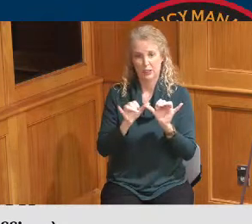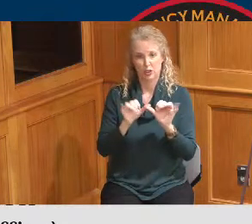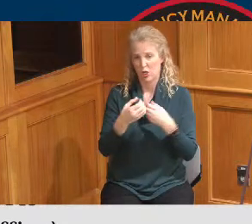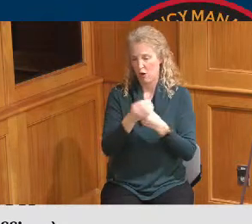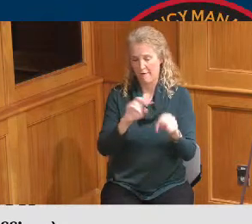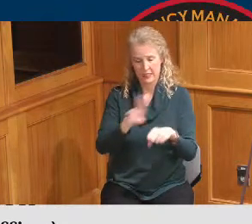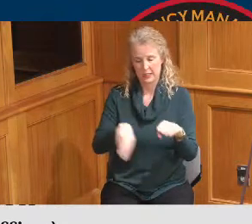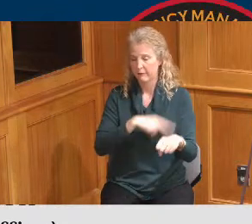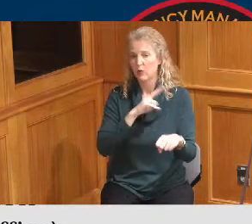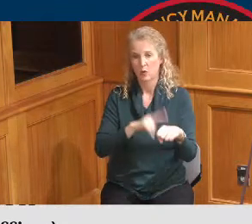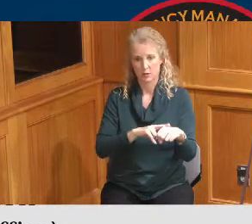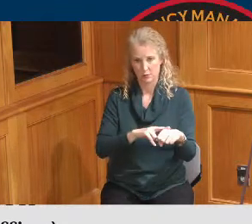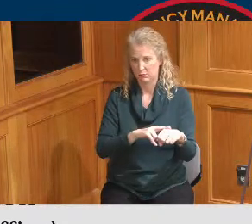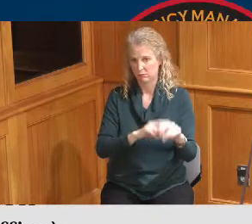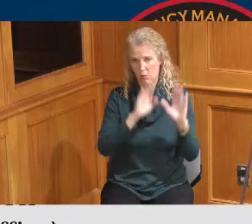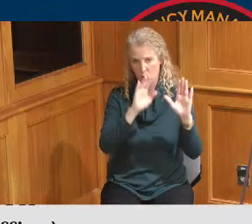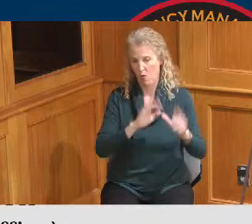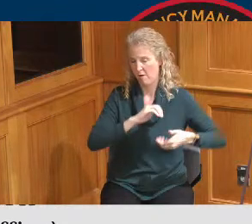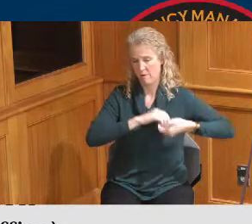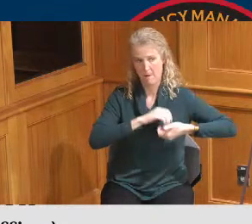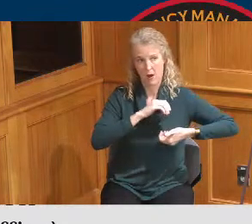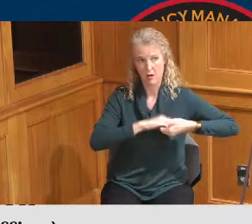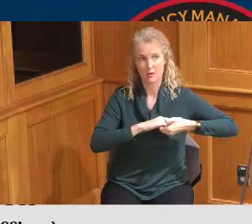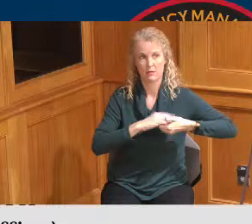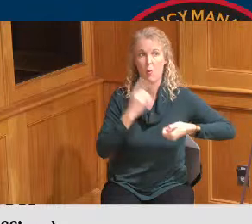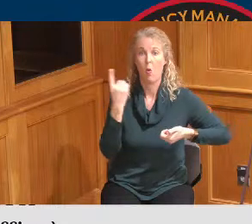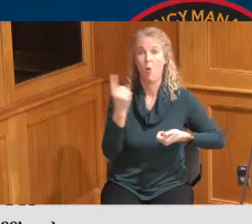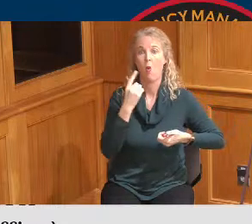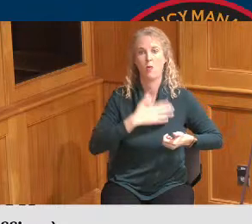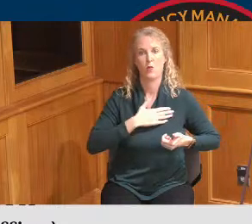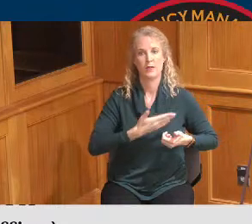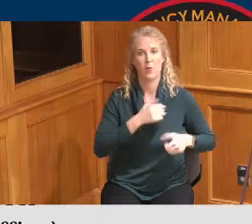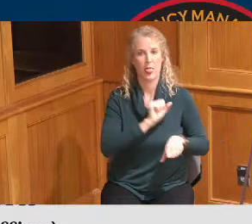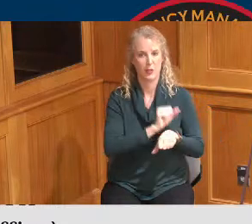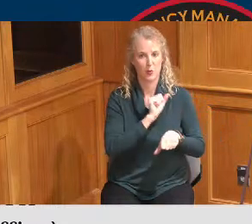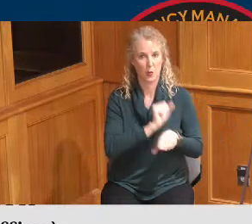Eric Beck is just a fabulous partner with us always always gets us to yes every time we ask